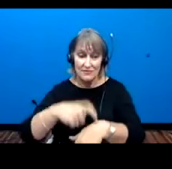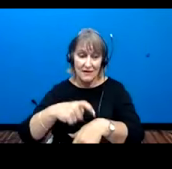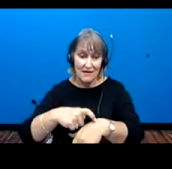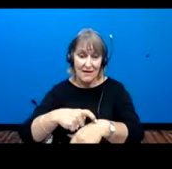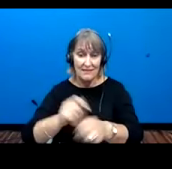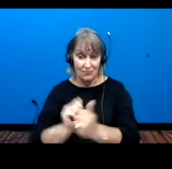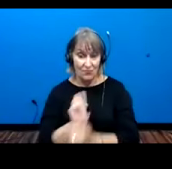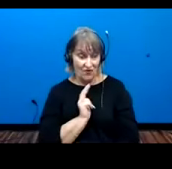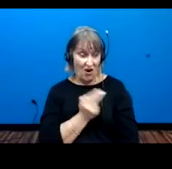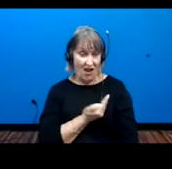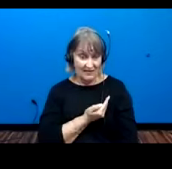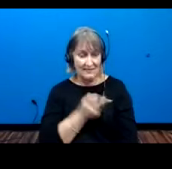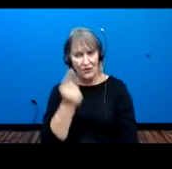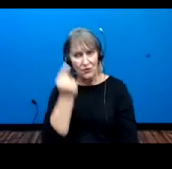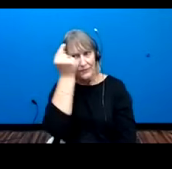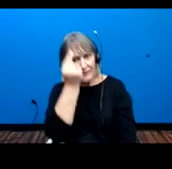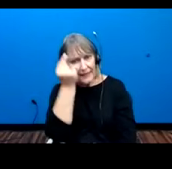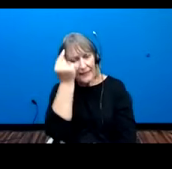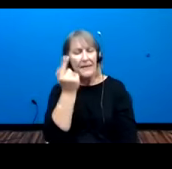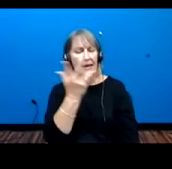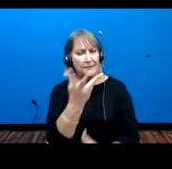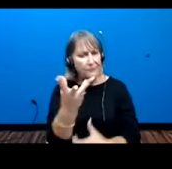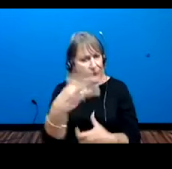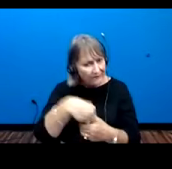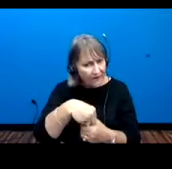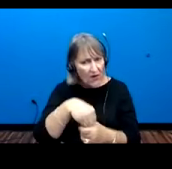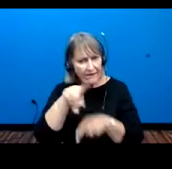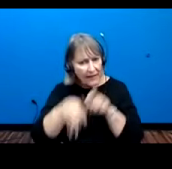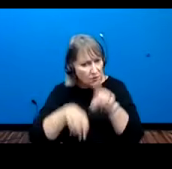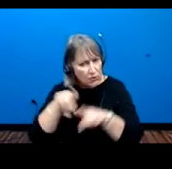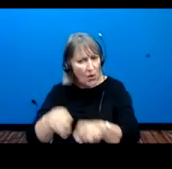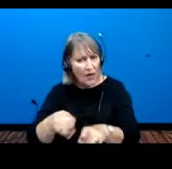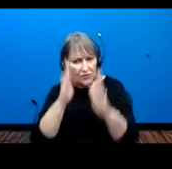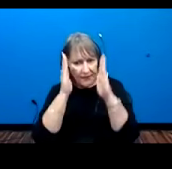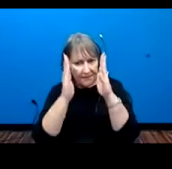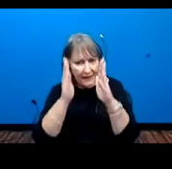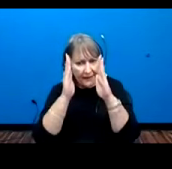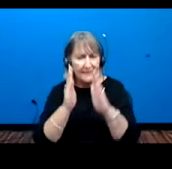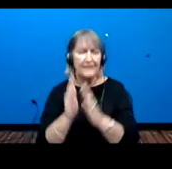being thoughtful, going through this with us and really focusing and carving out this time